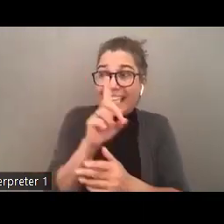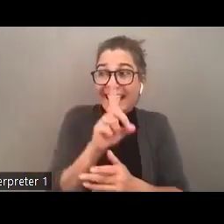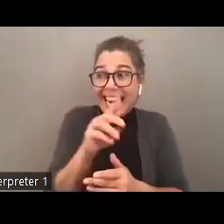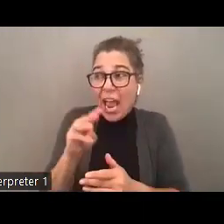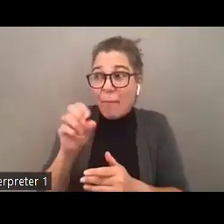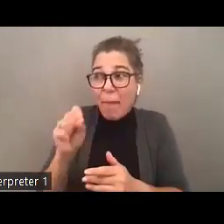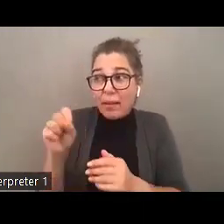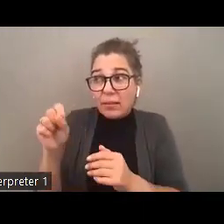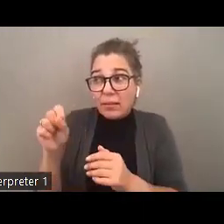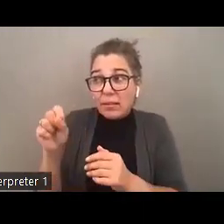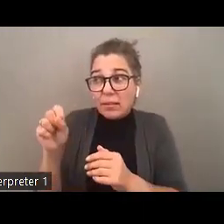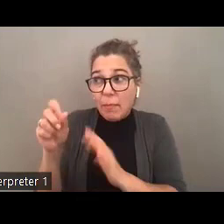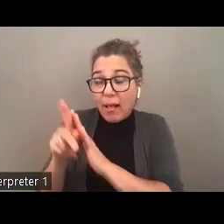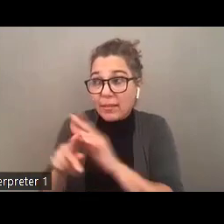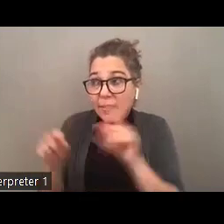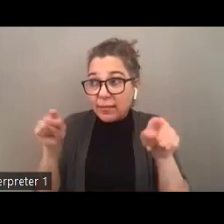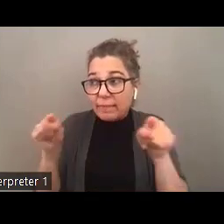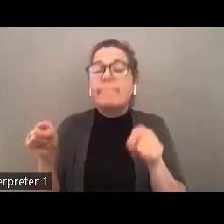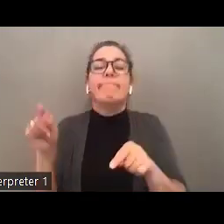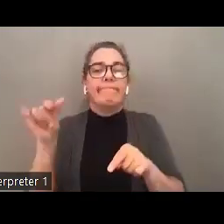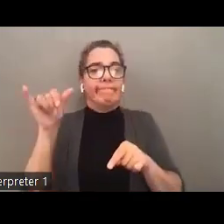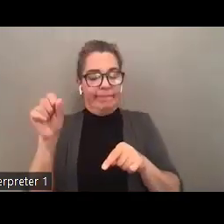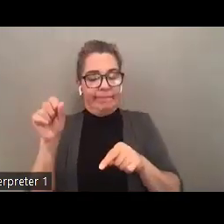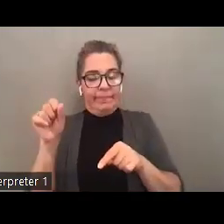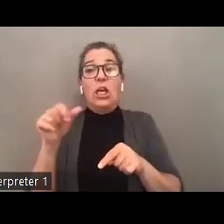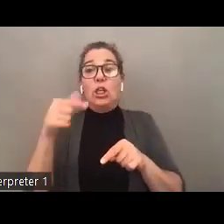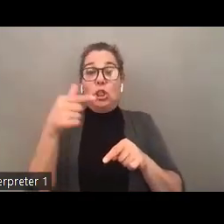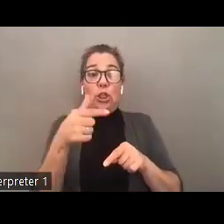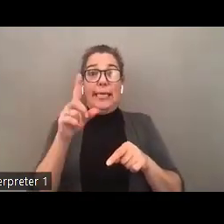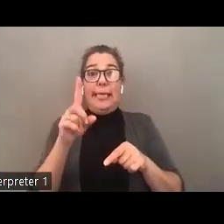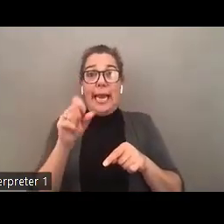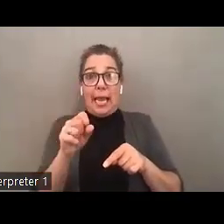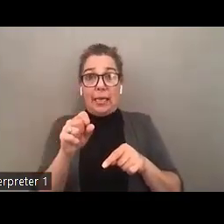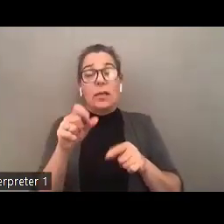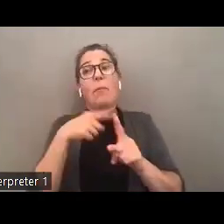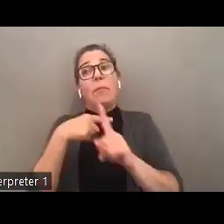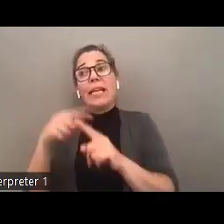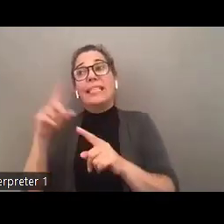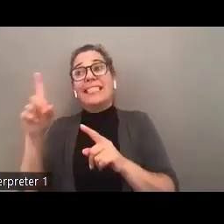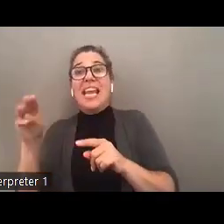Julia Slutsman: Yes. Research subject to the GDS policy as well as the DMS policy